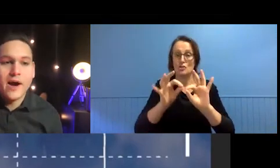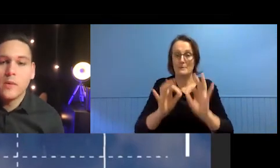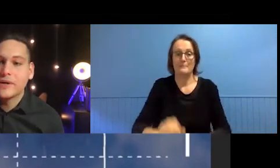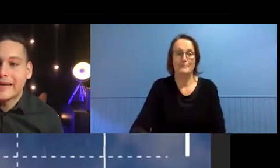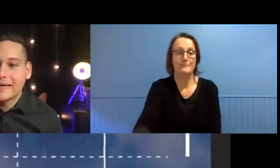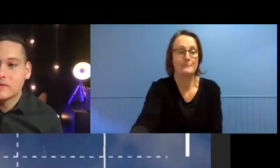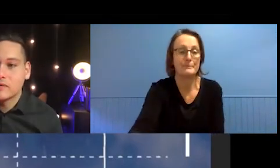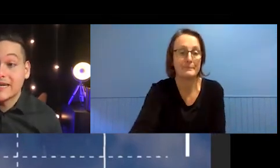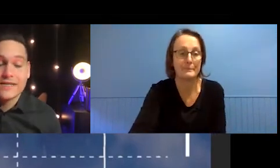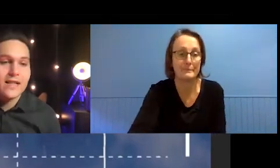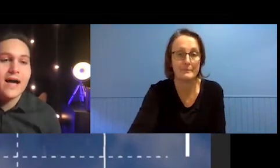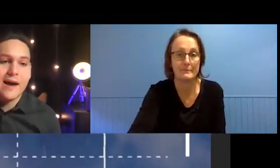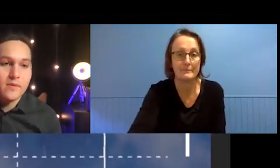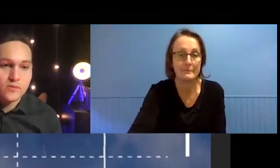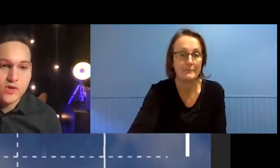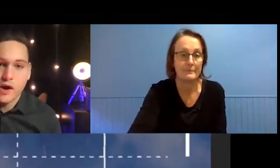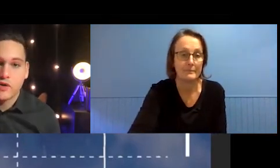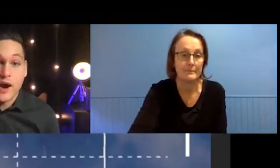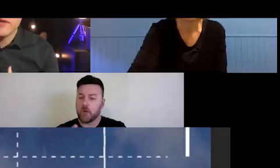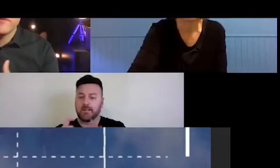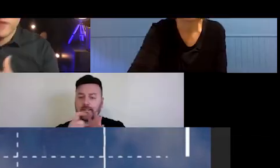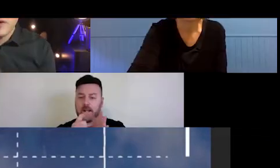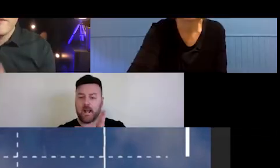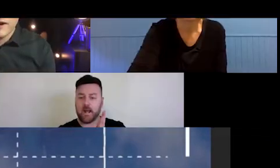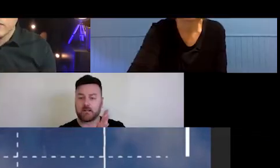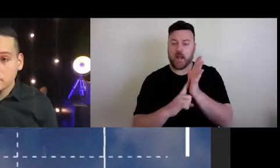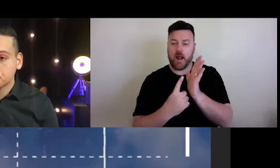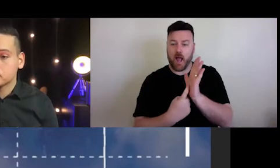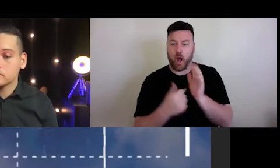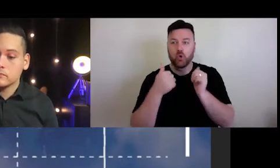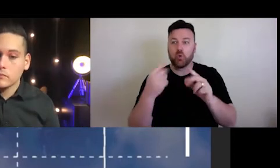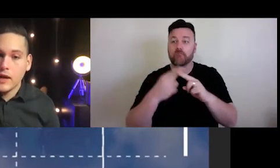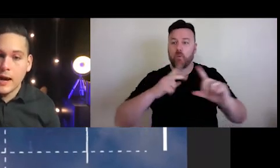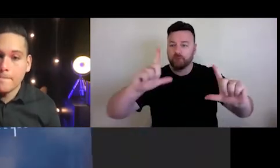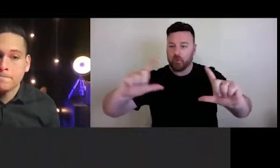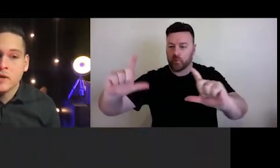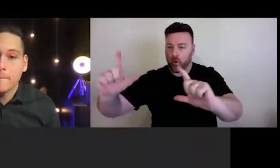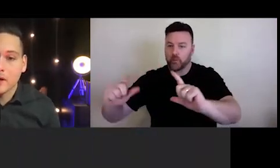commonly is DSLR cameras which are a great photographic camera, but a lot